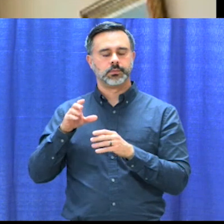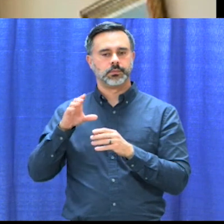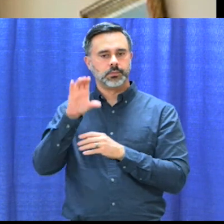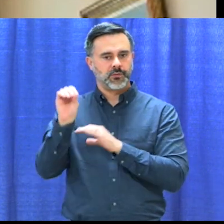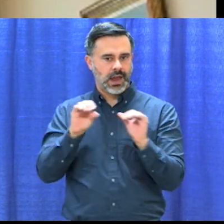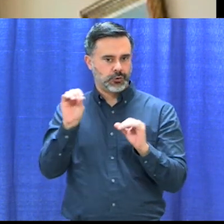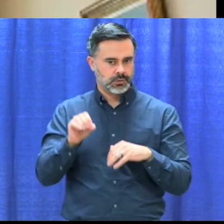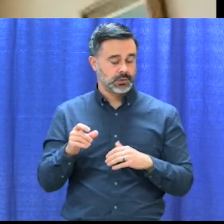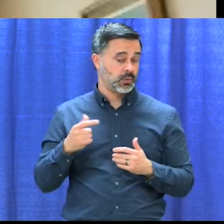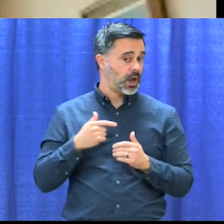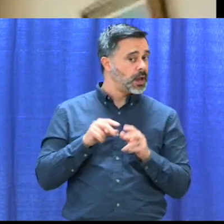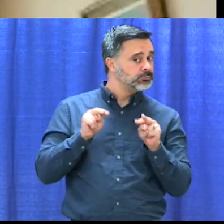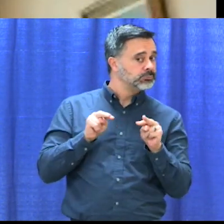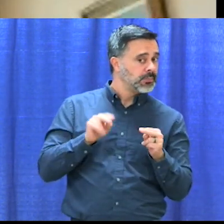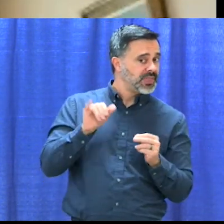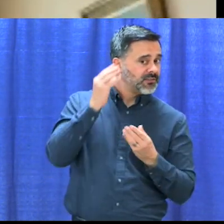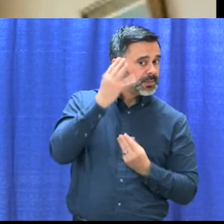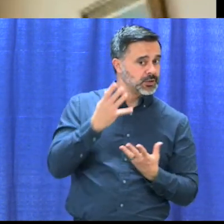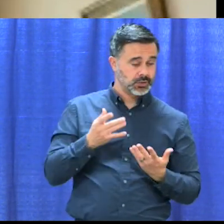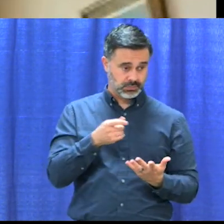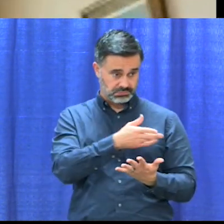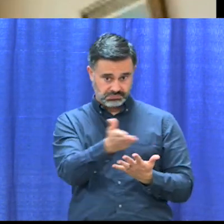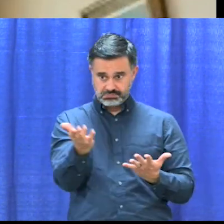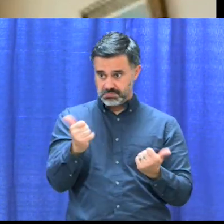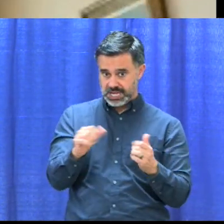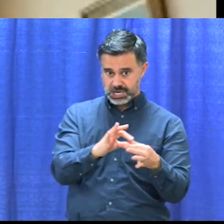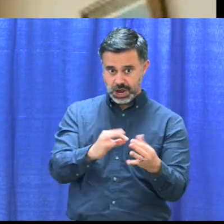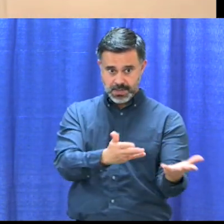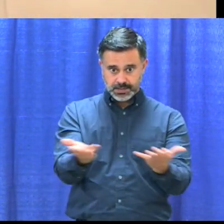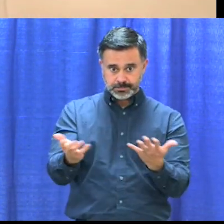Do you have any comments to that? [Santana speaking] This is Susan.